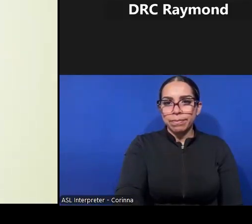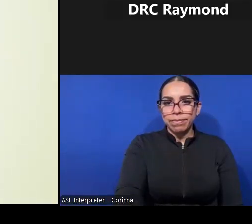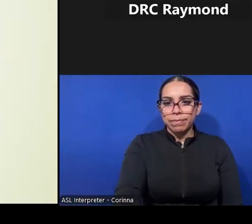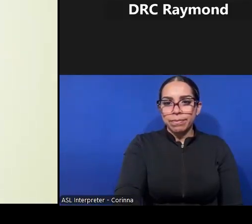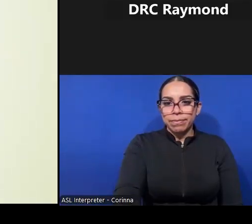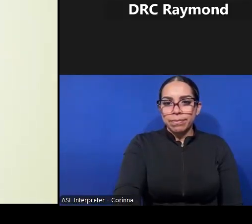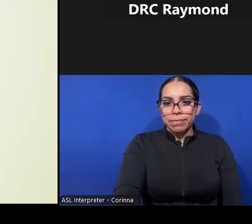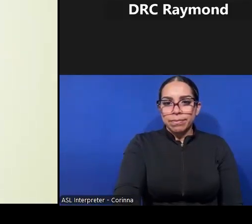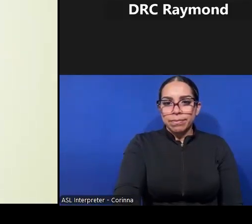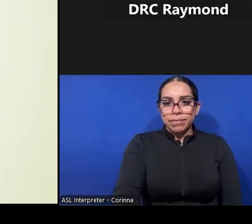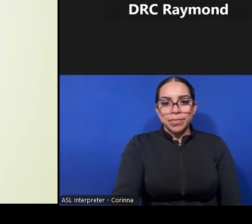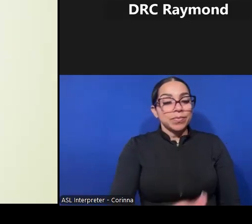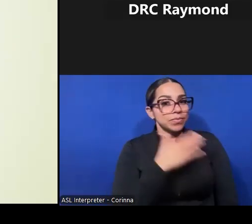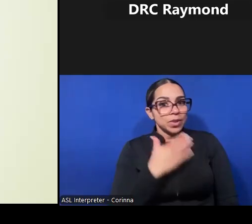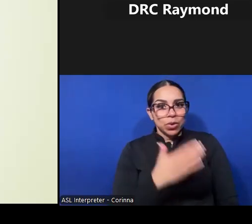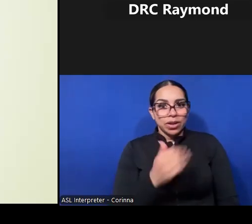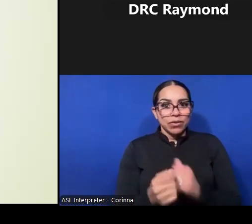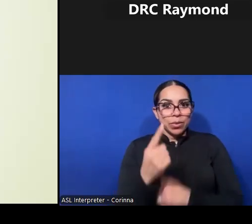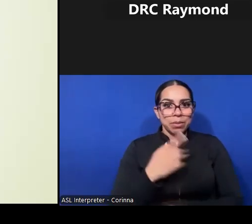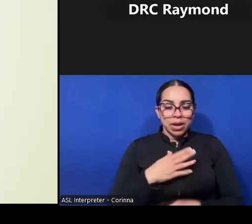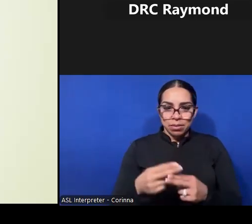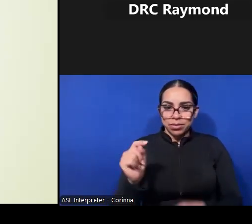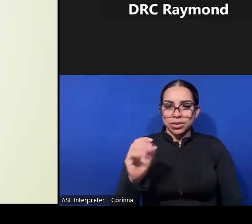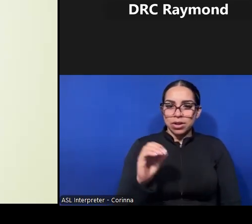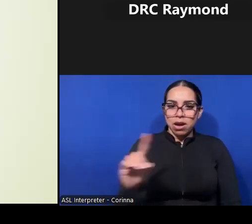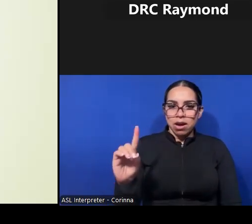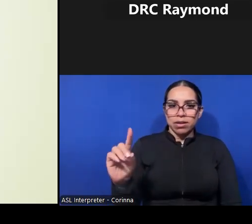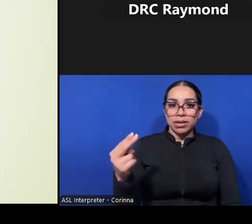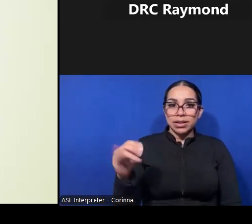Good morning everybody. My name is Todd Higgins and I'm your presenter today.